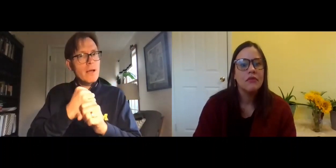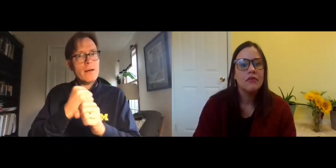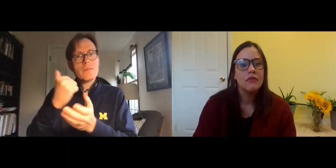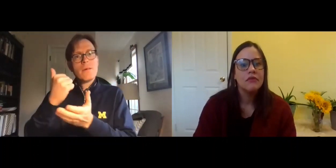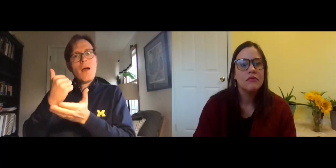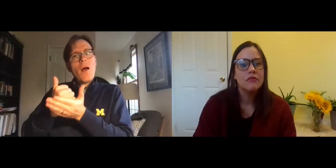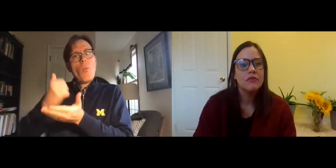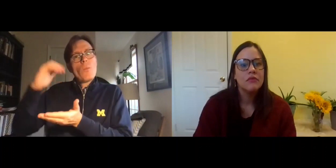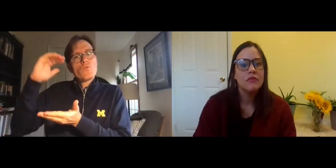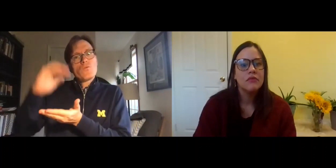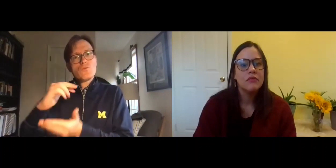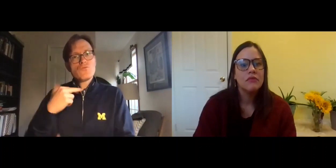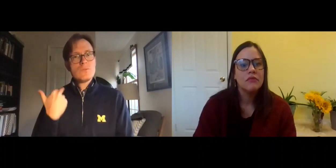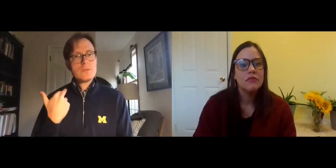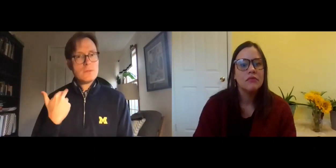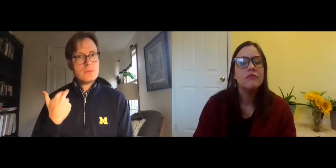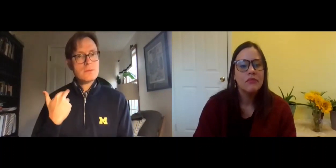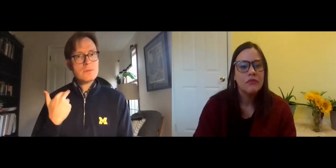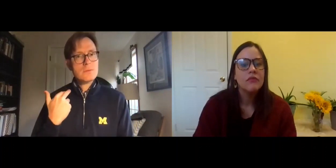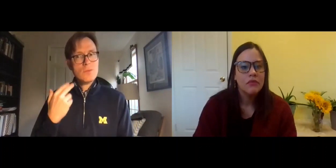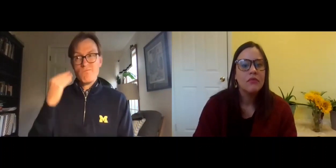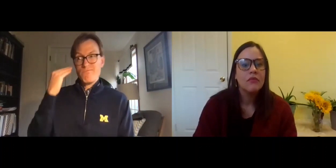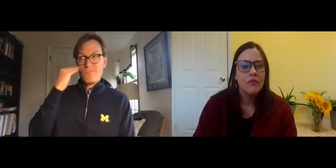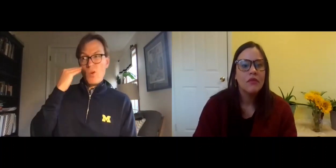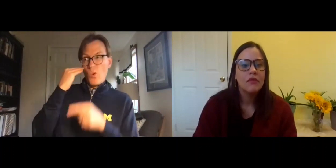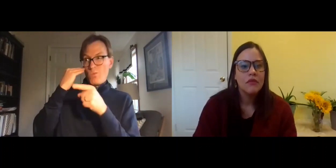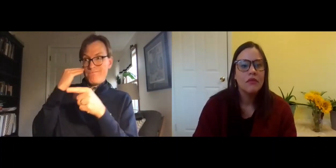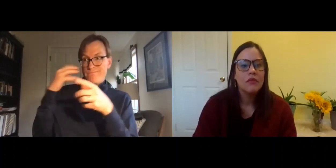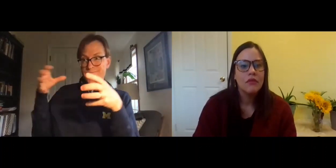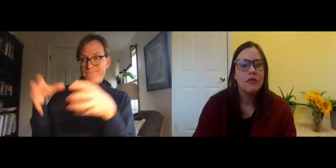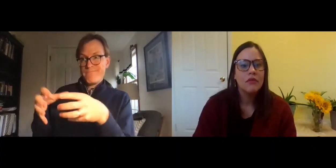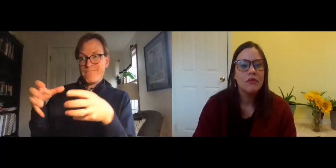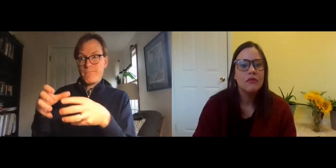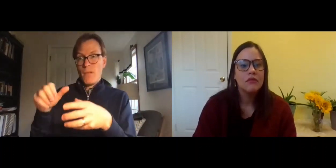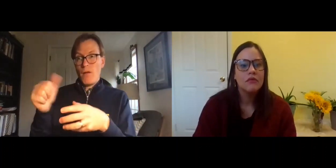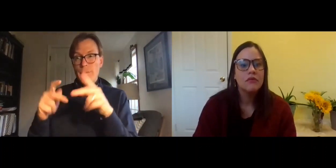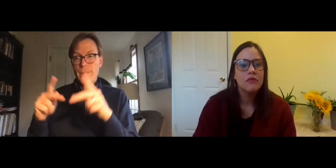to consider as one way that you can help reduce that risk.